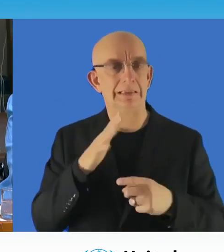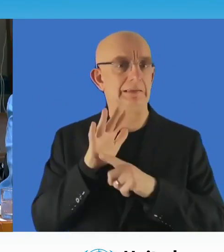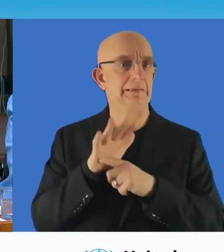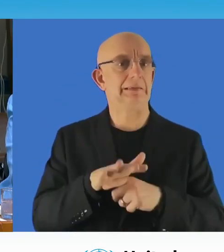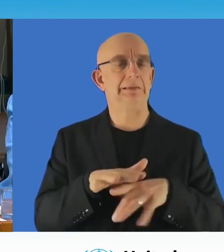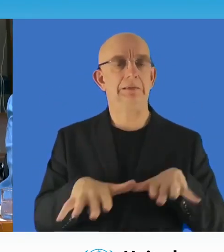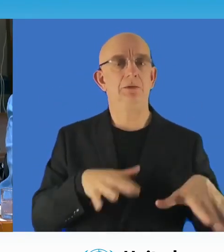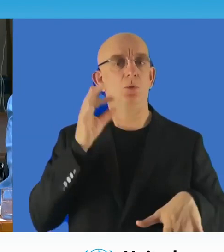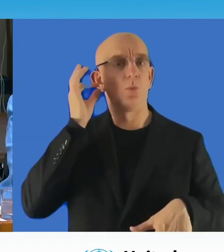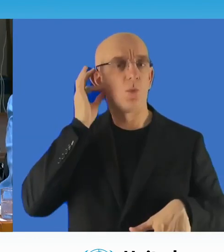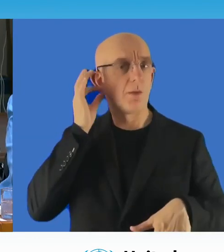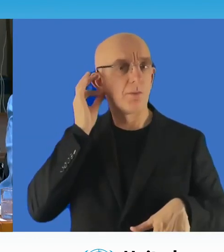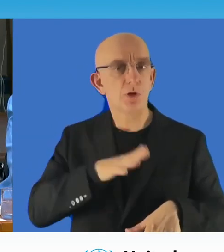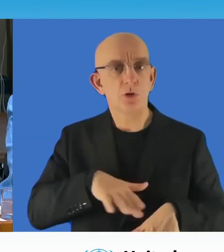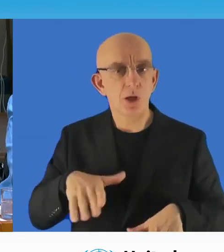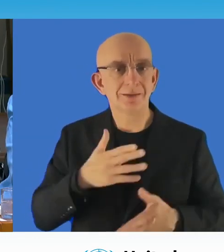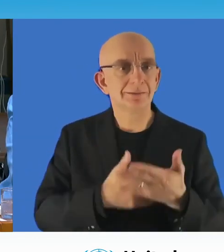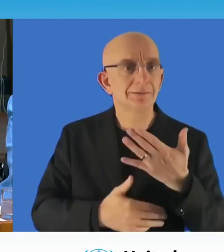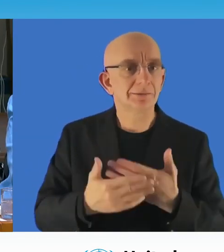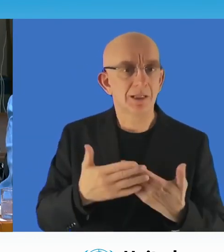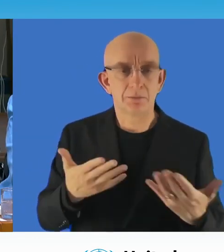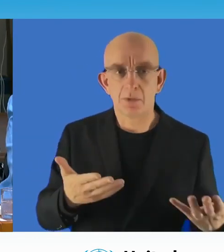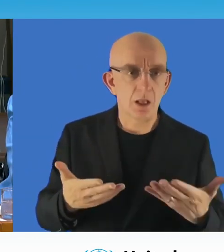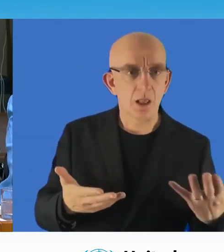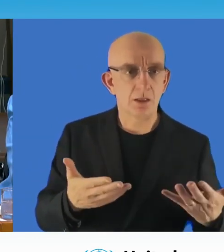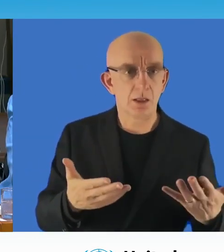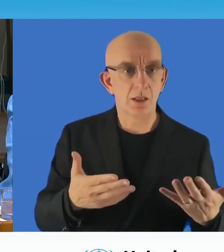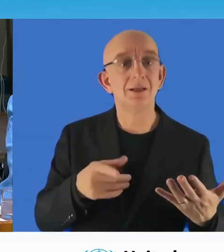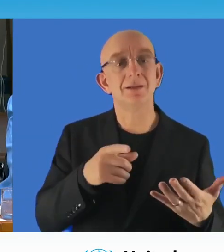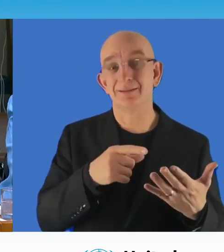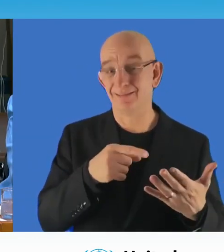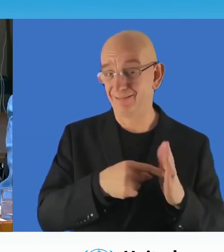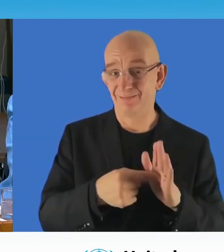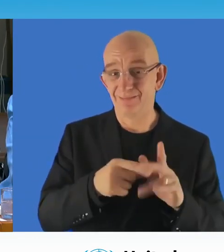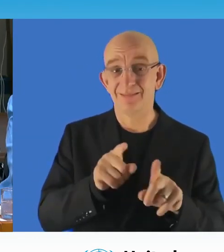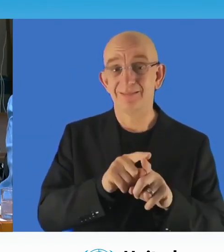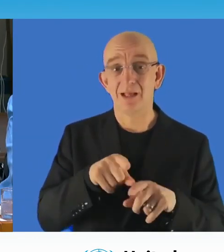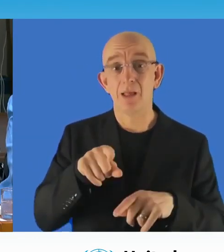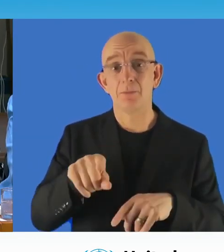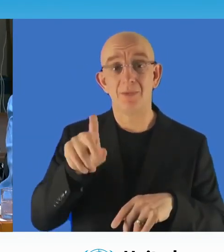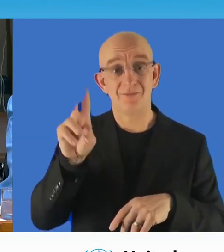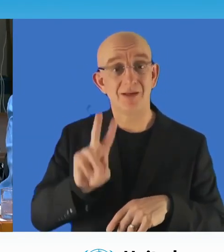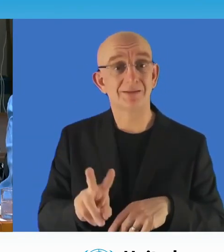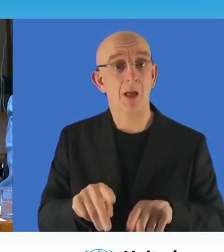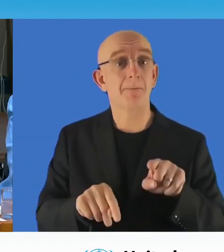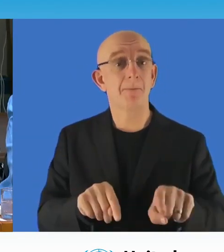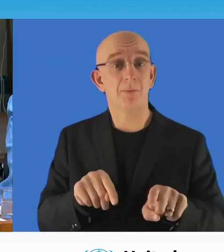published policy brief a resilient future for all advancing disability inclusion in disaster risk